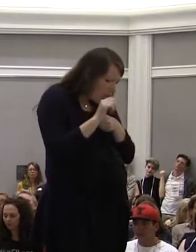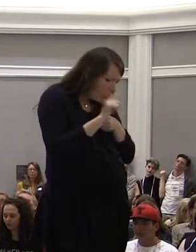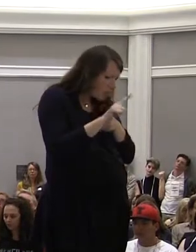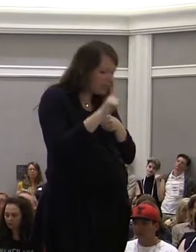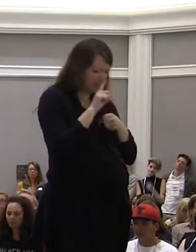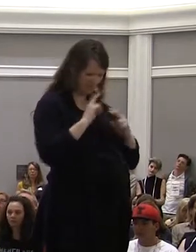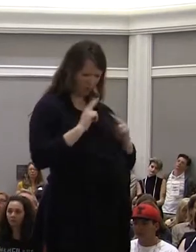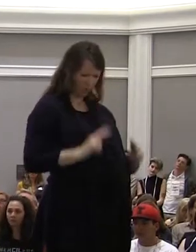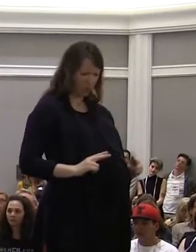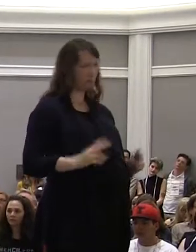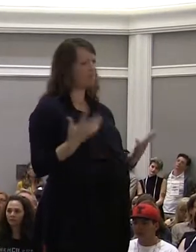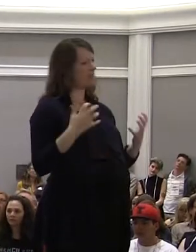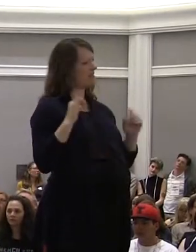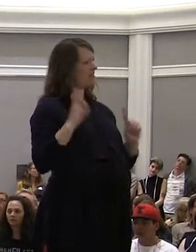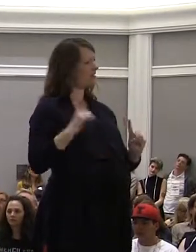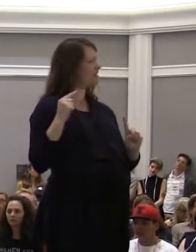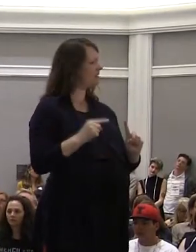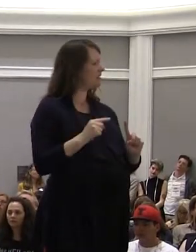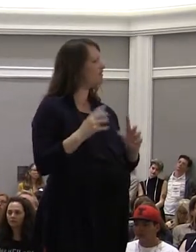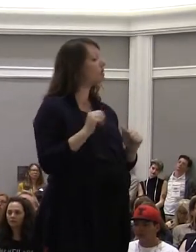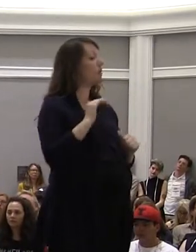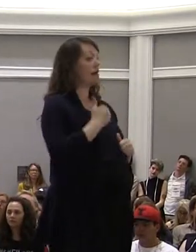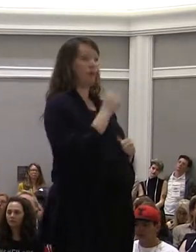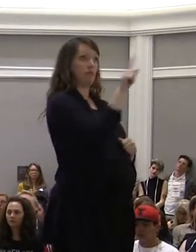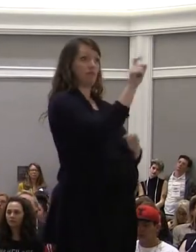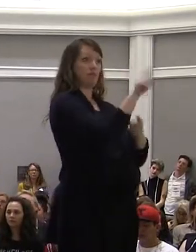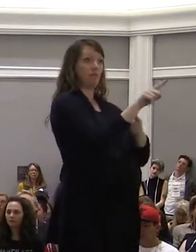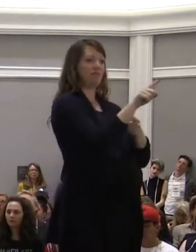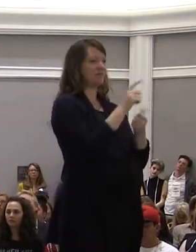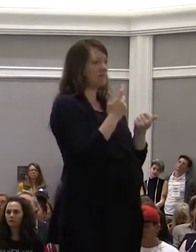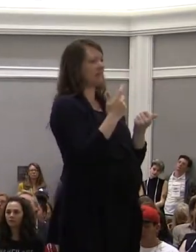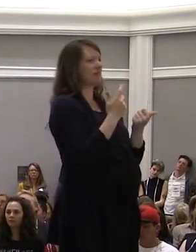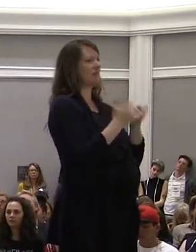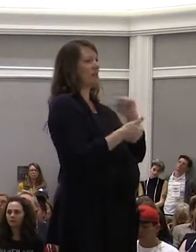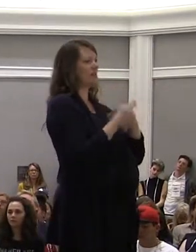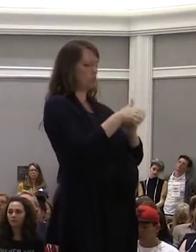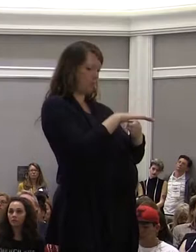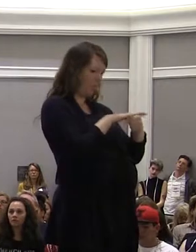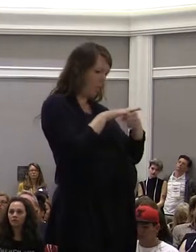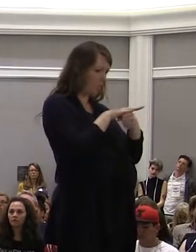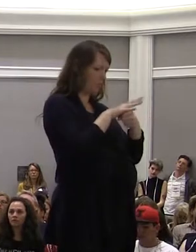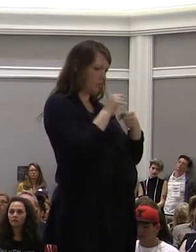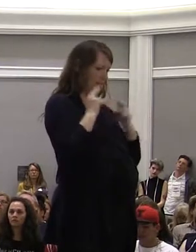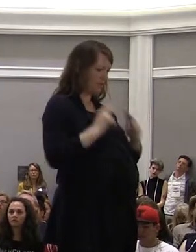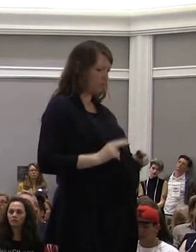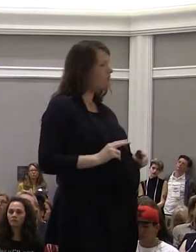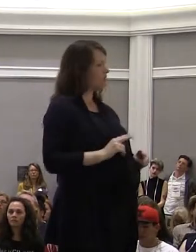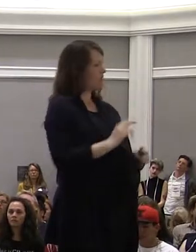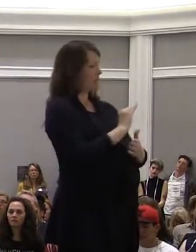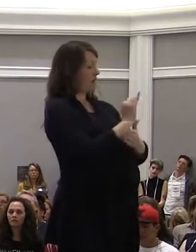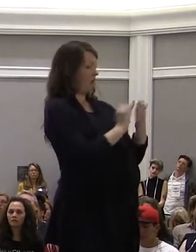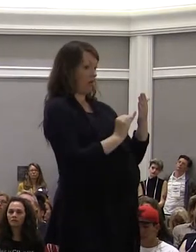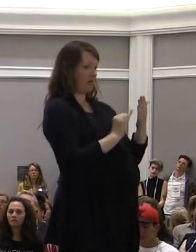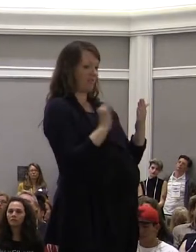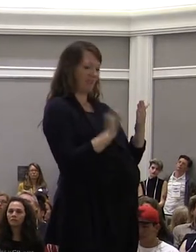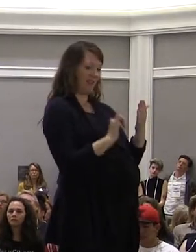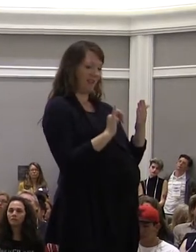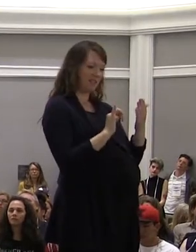So our question for this conference is, "Can our most local and human of art forms be a natural partner in these movements?"